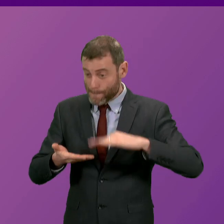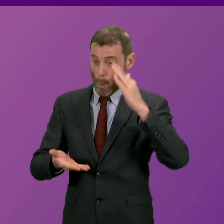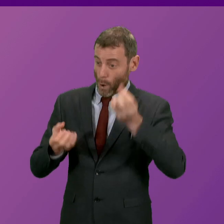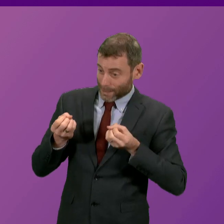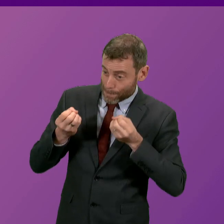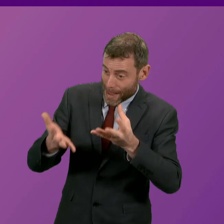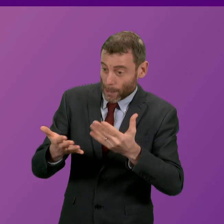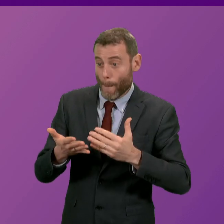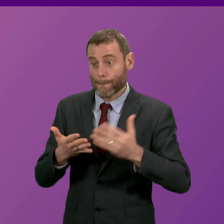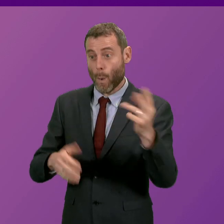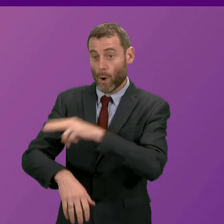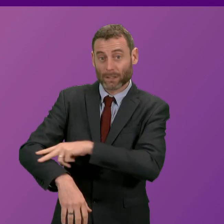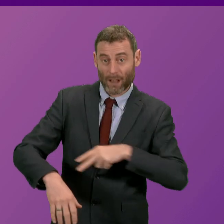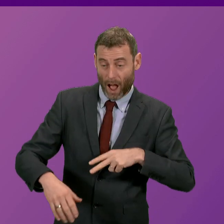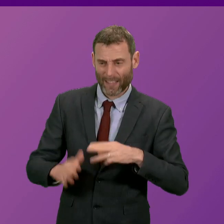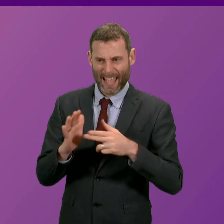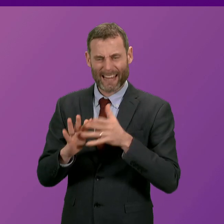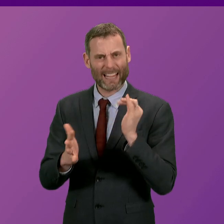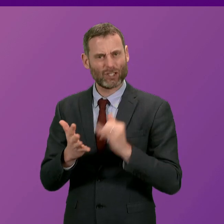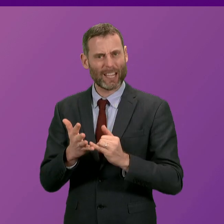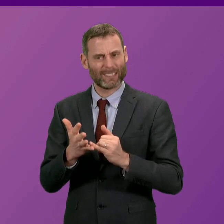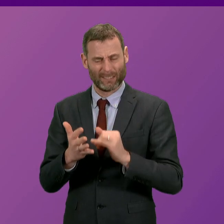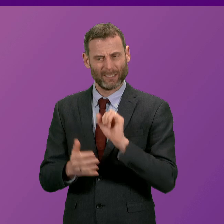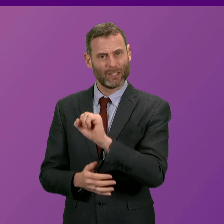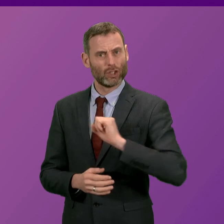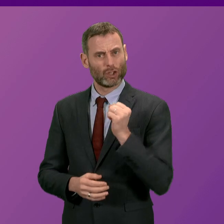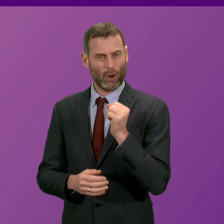Scotland’s NHS is “lagging behind England’s”; on almost every measure,